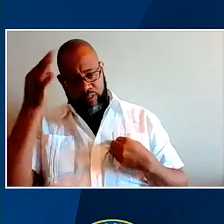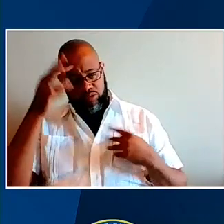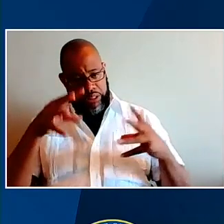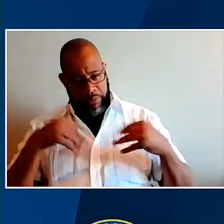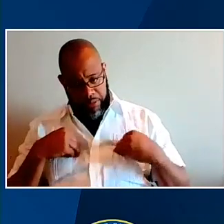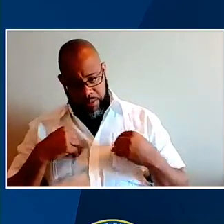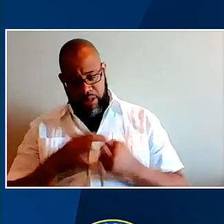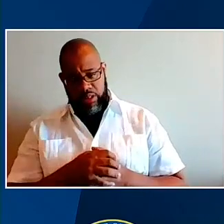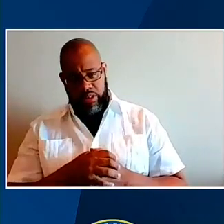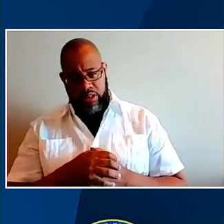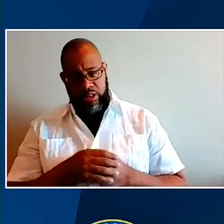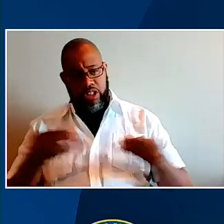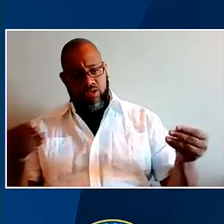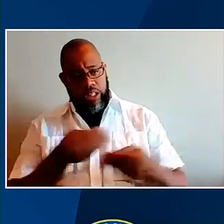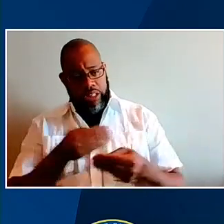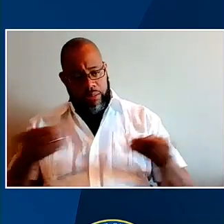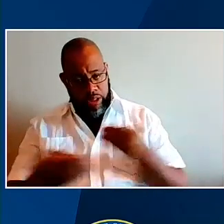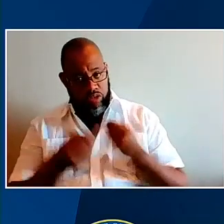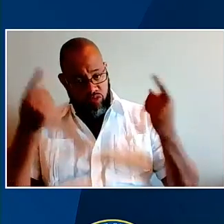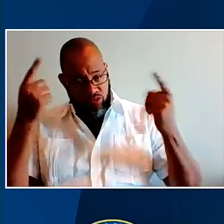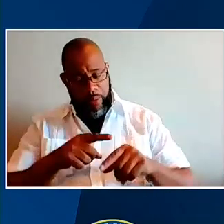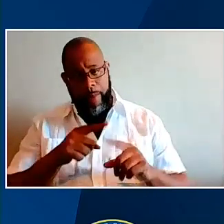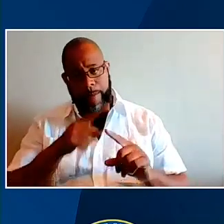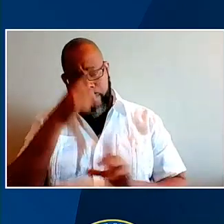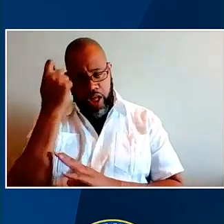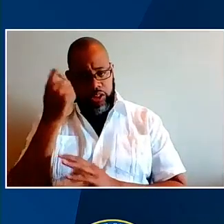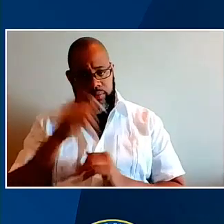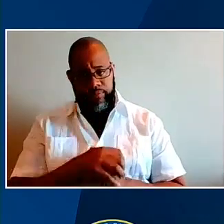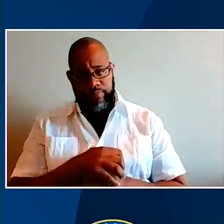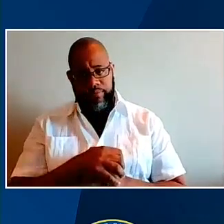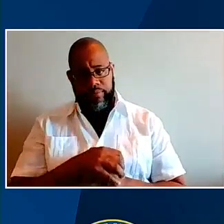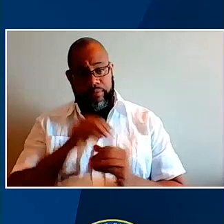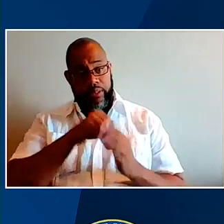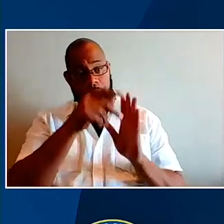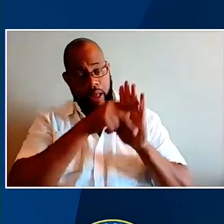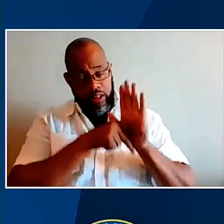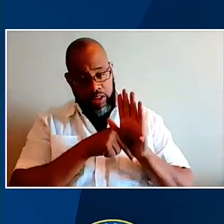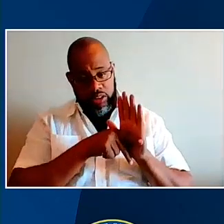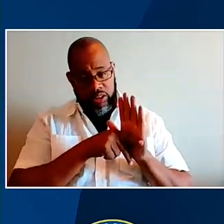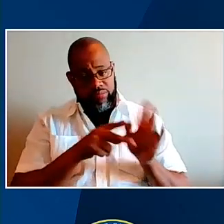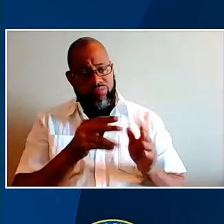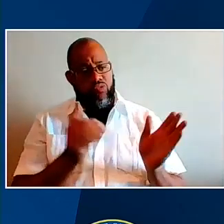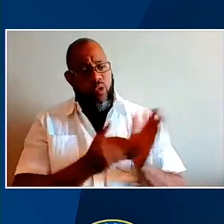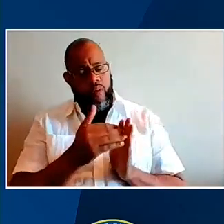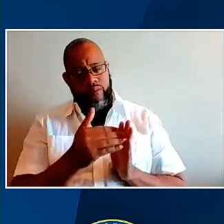reciprocity agreements. Just because, you know, in policy, you very often kind of make the mistake of thinking